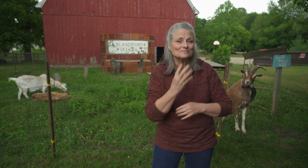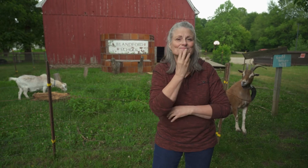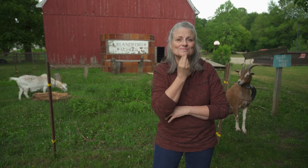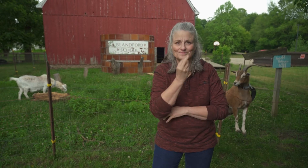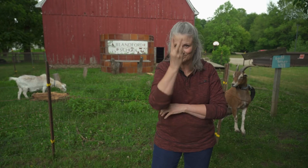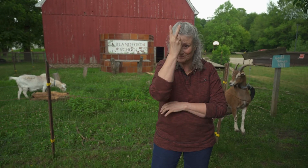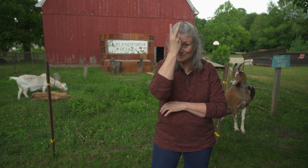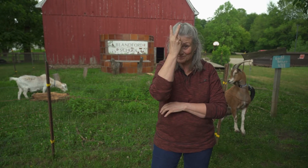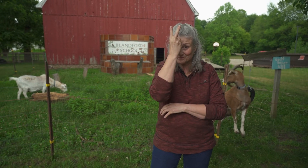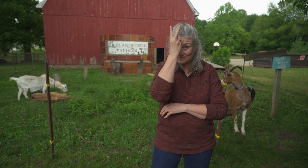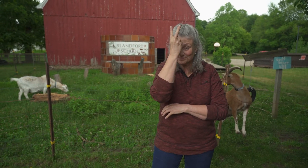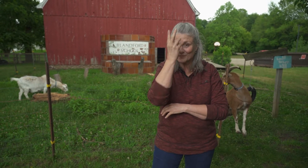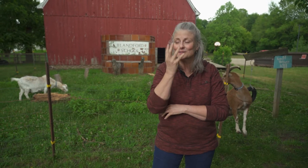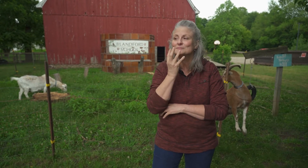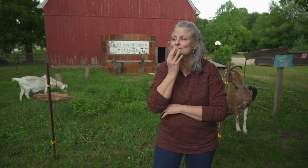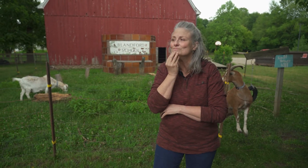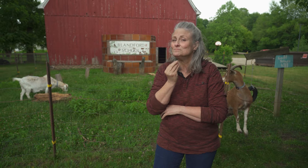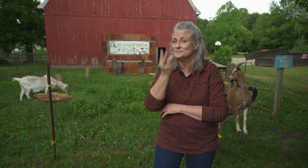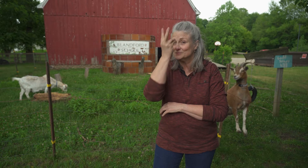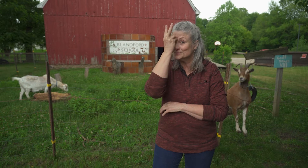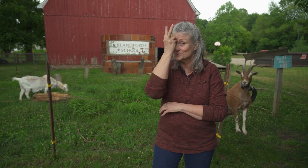And the sign is goat like this.